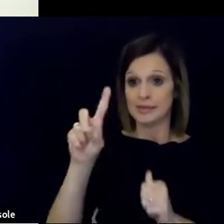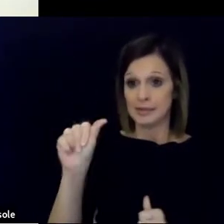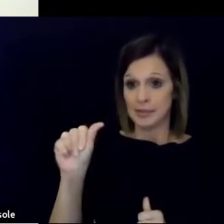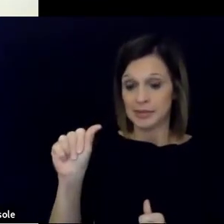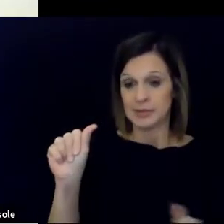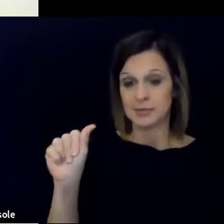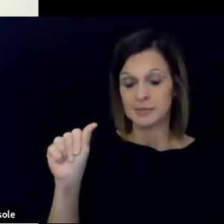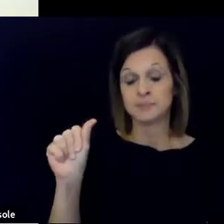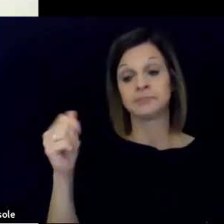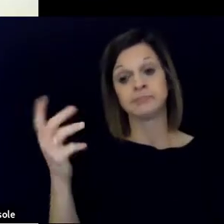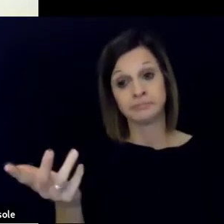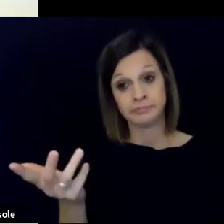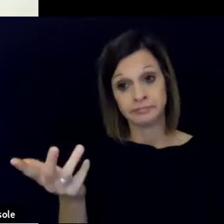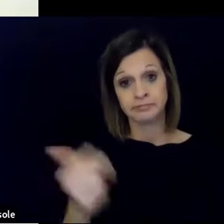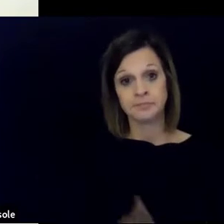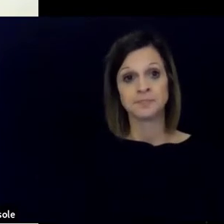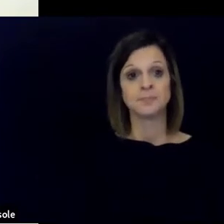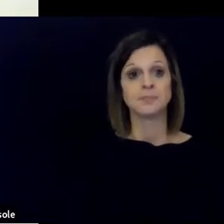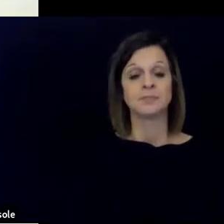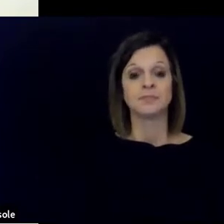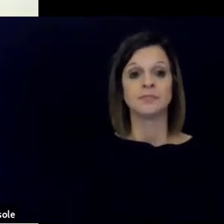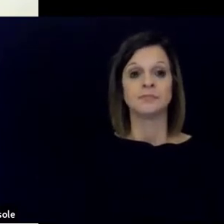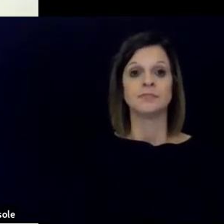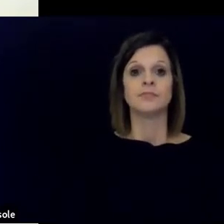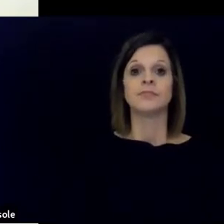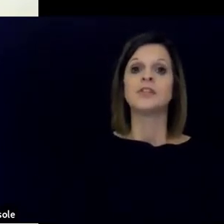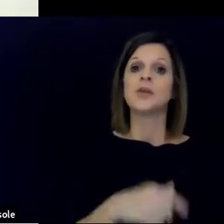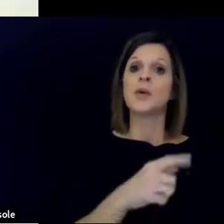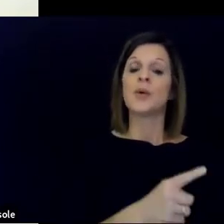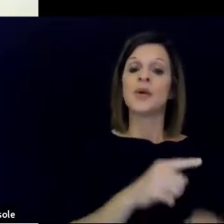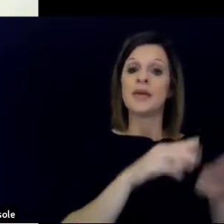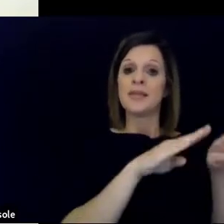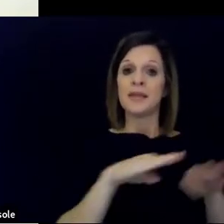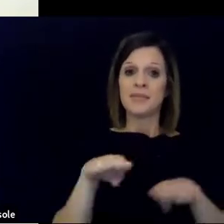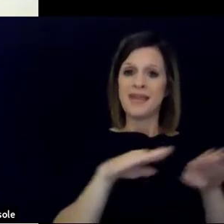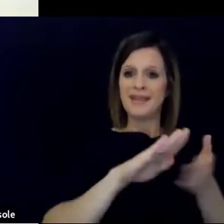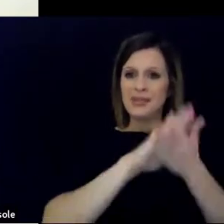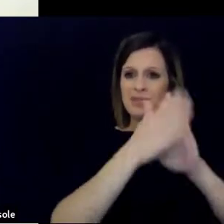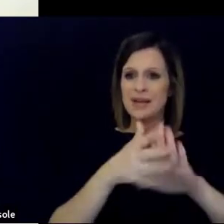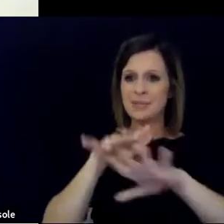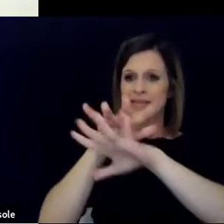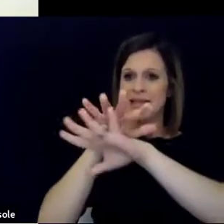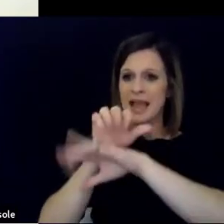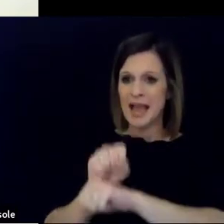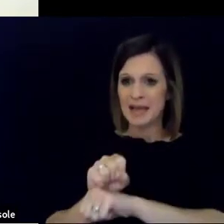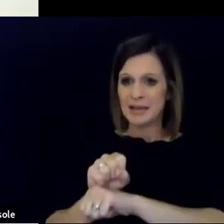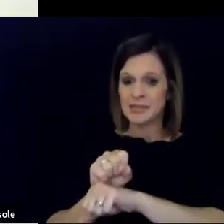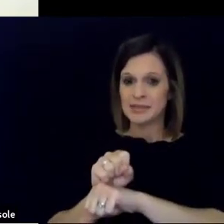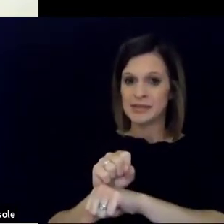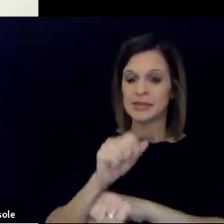So the chosen behavior becomes a habit because it keeps on getting reinforced.